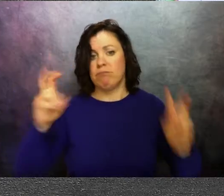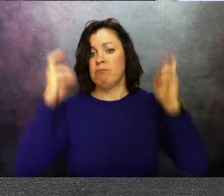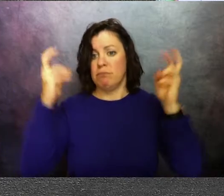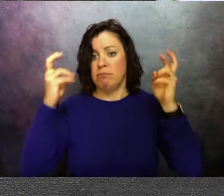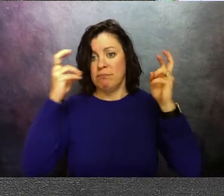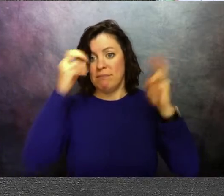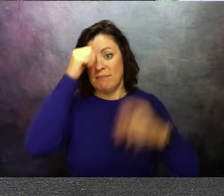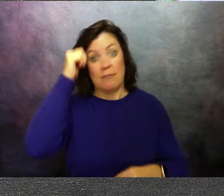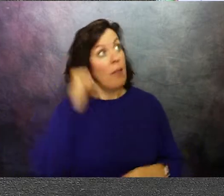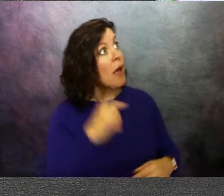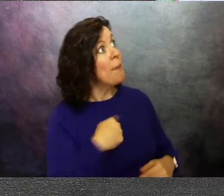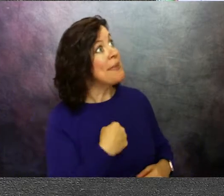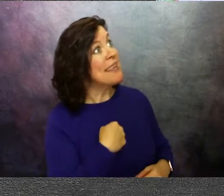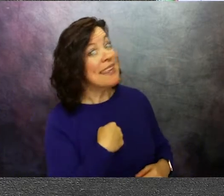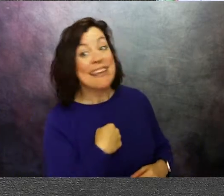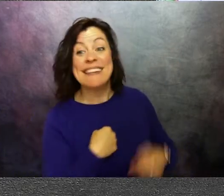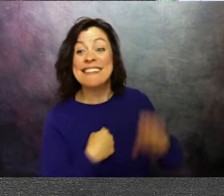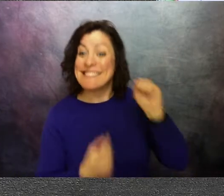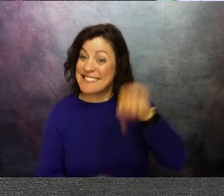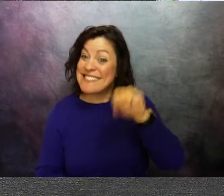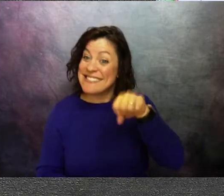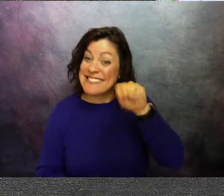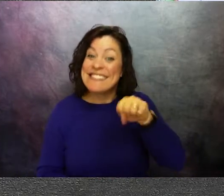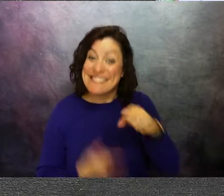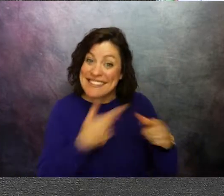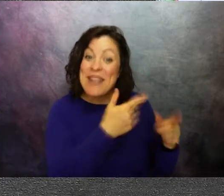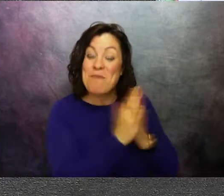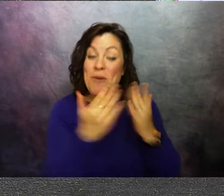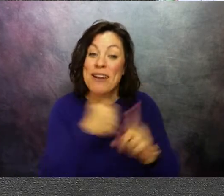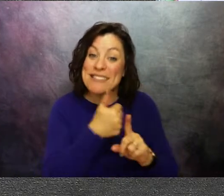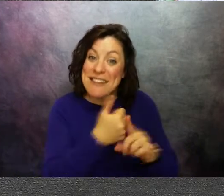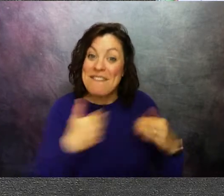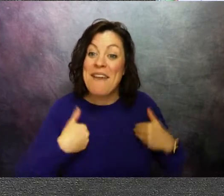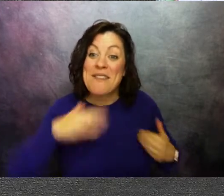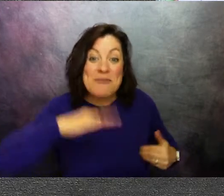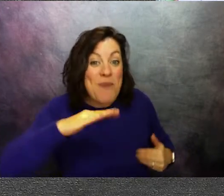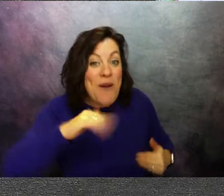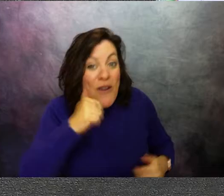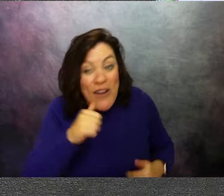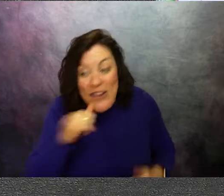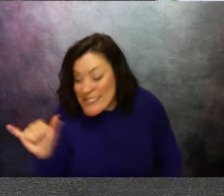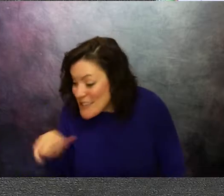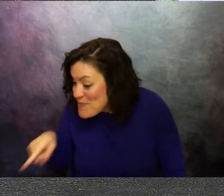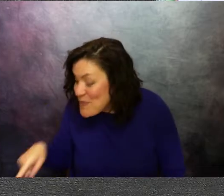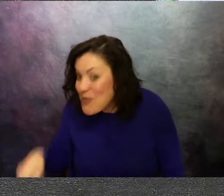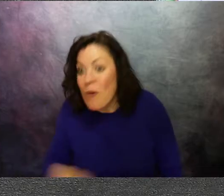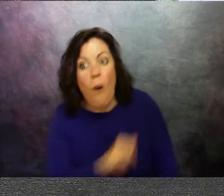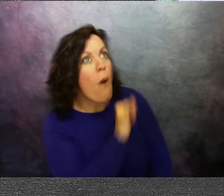Right. There's a little girl like you in the story. Oh. Yeah.